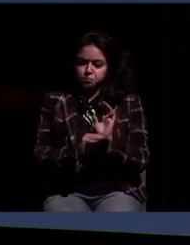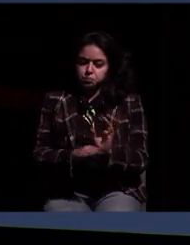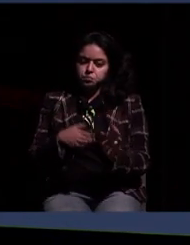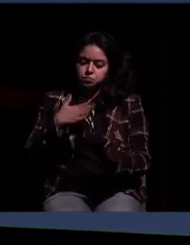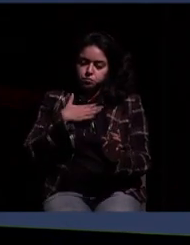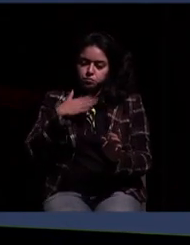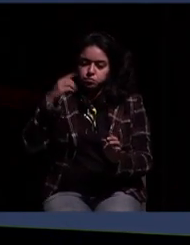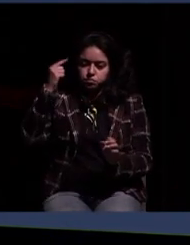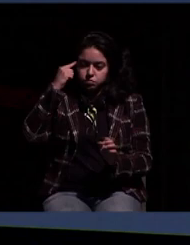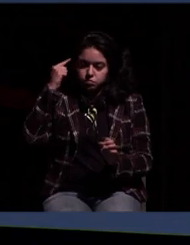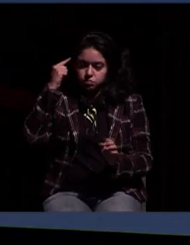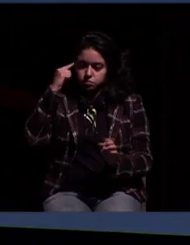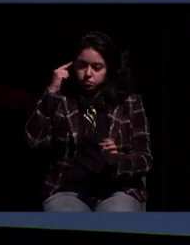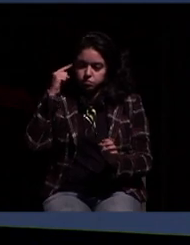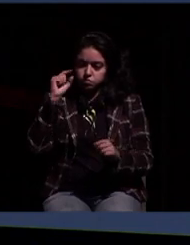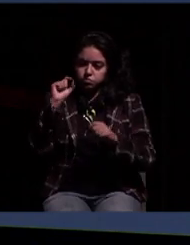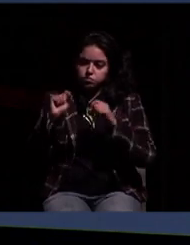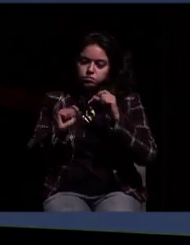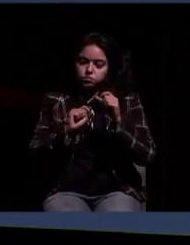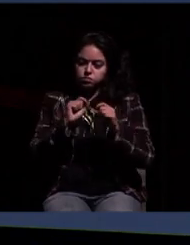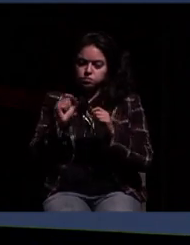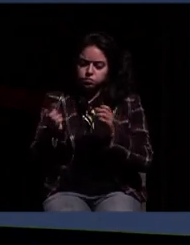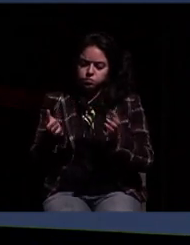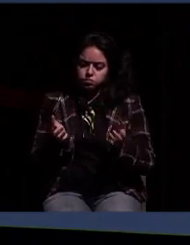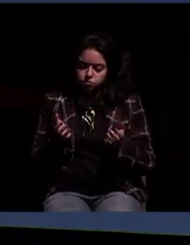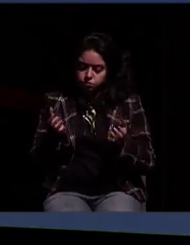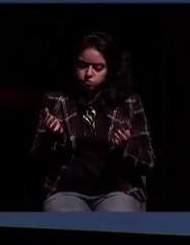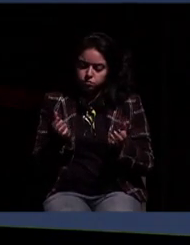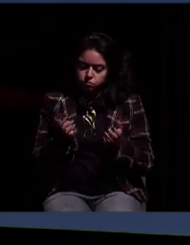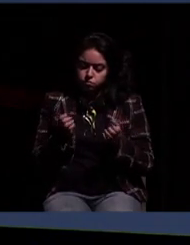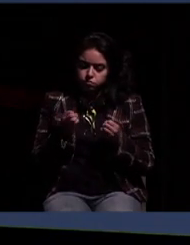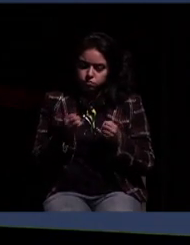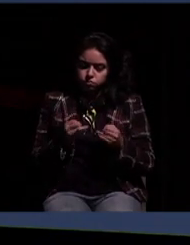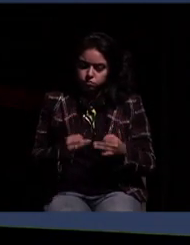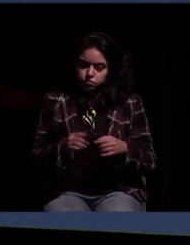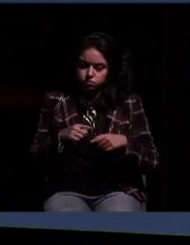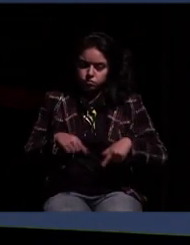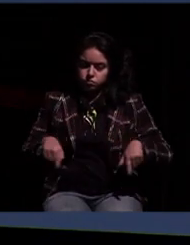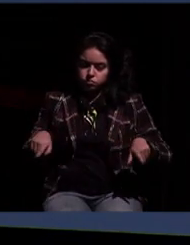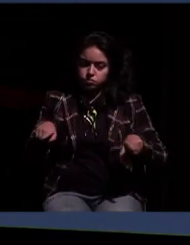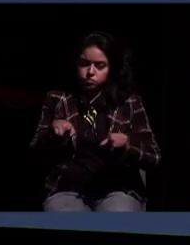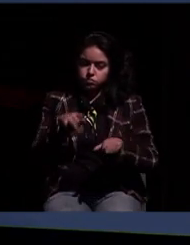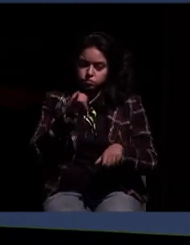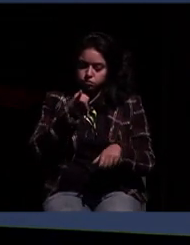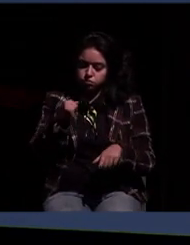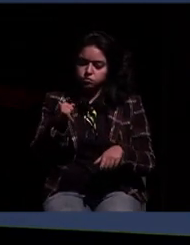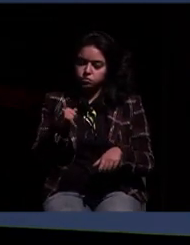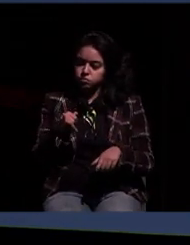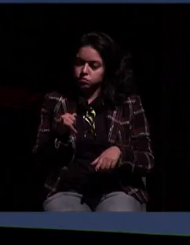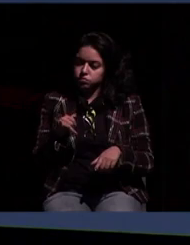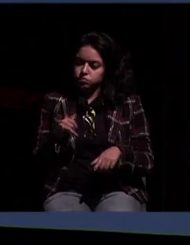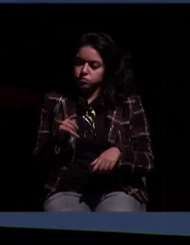and the contents I want to explain to you. In fact, I’d like to tell you